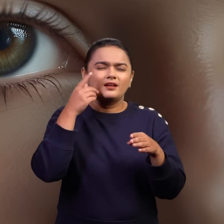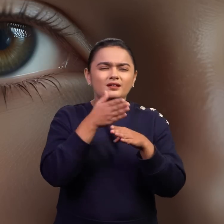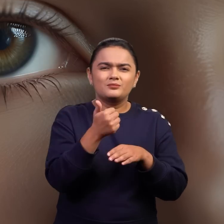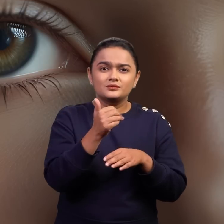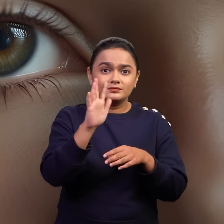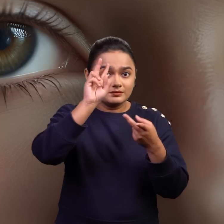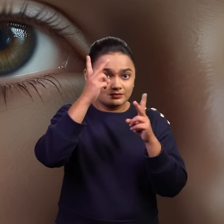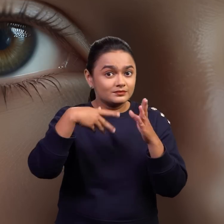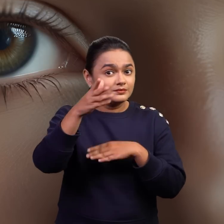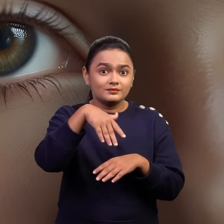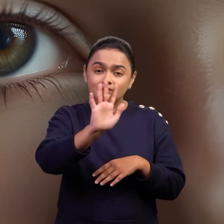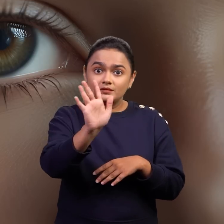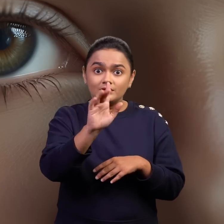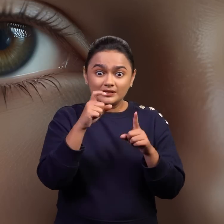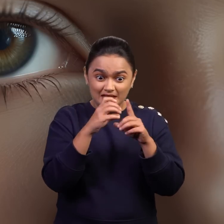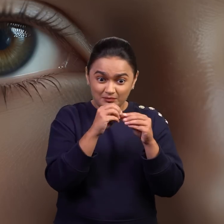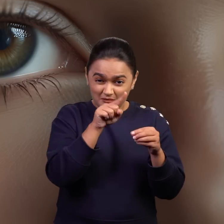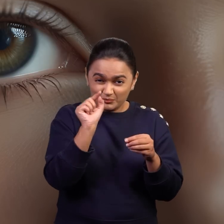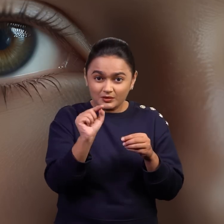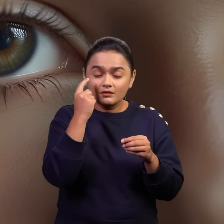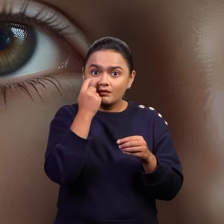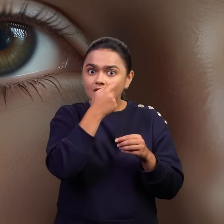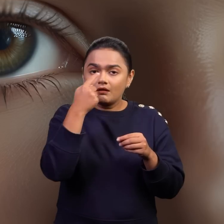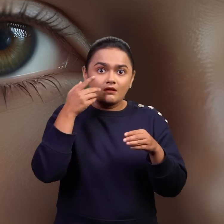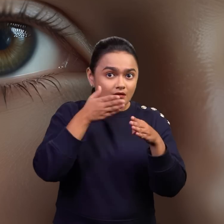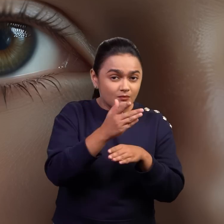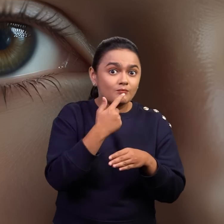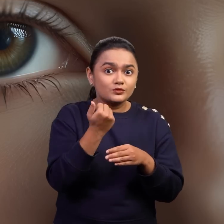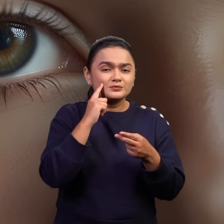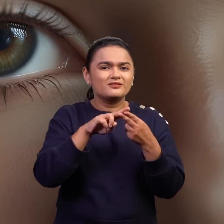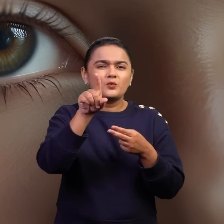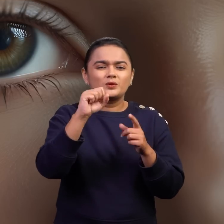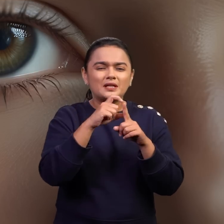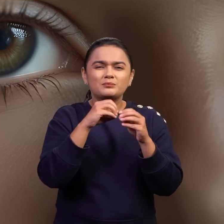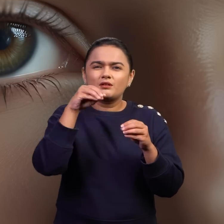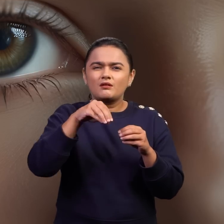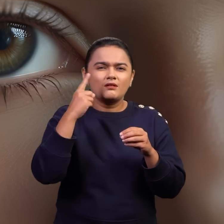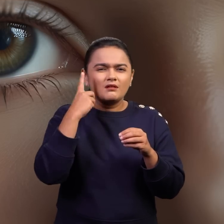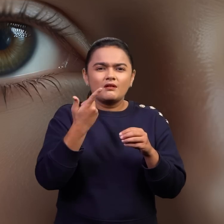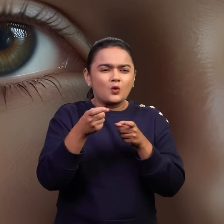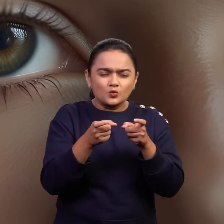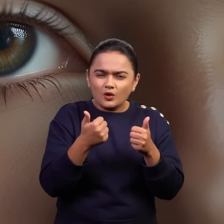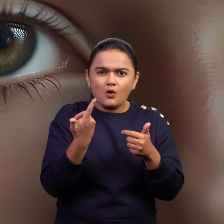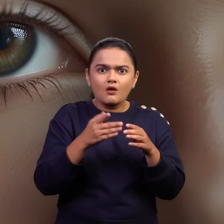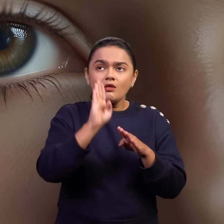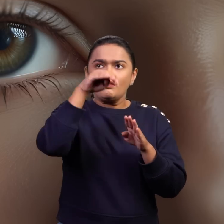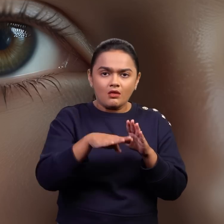This is a very big myth! Diabetes can affect the vision if it is not under control, fluctuates frequently